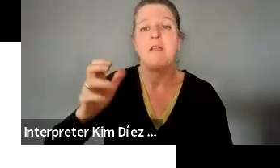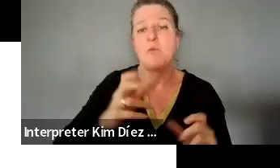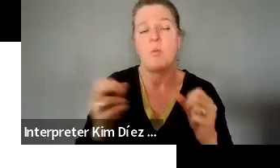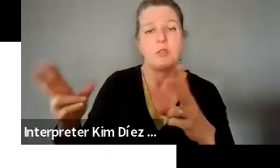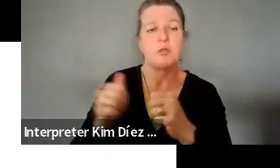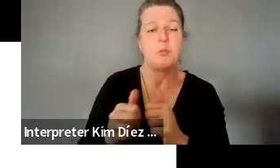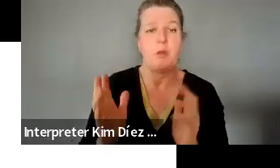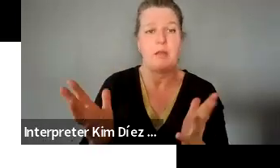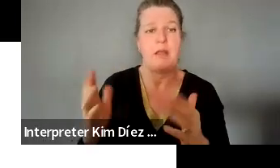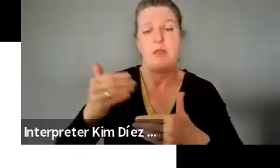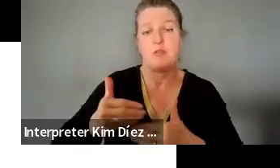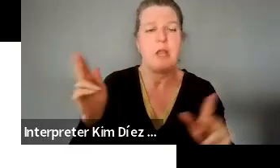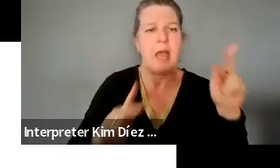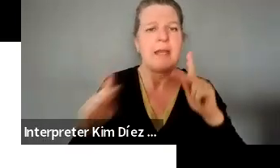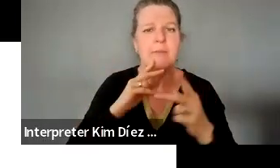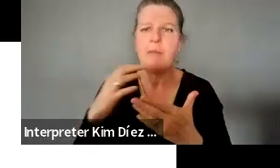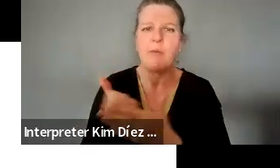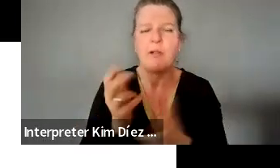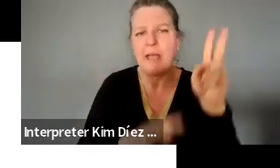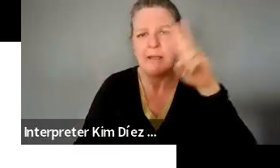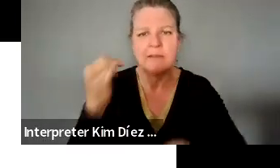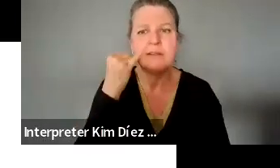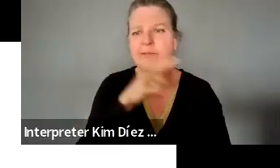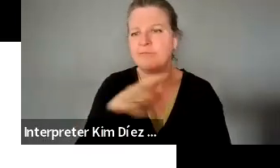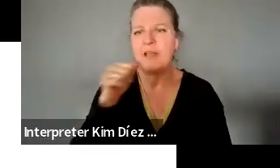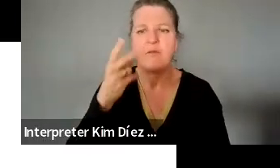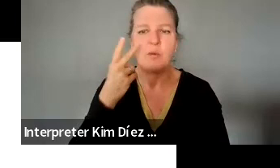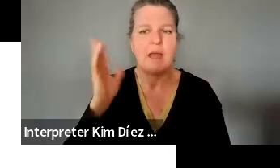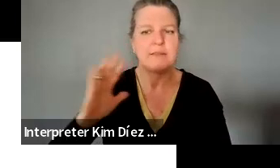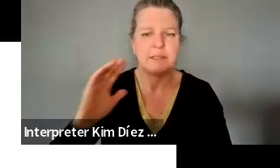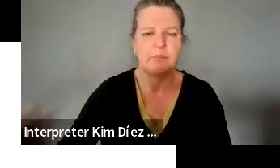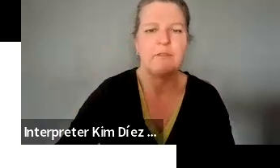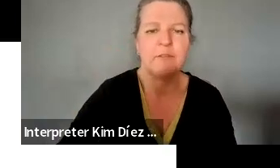people can take a look at that if you didn't see it earlier. [Liz] James beat me to it.